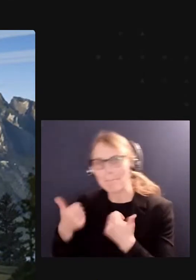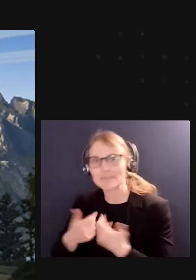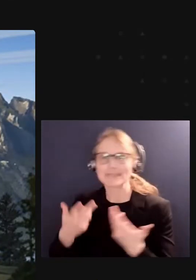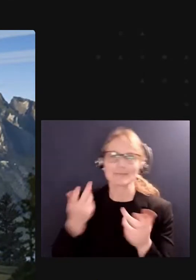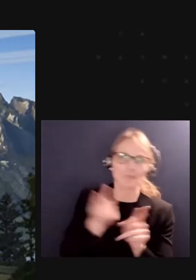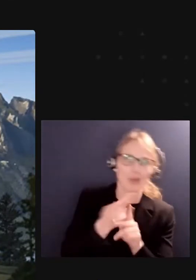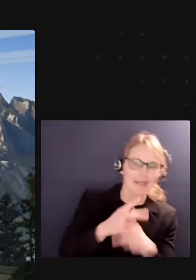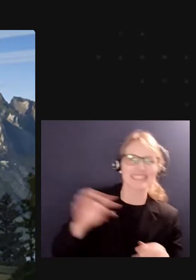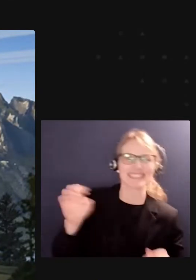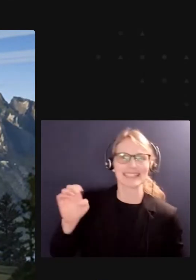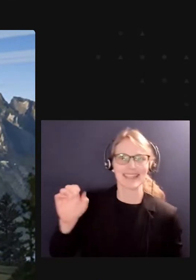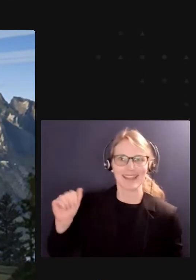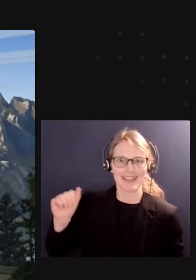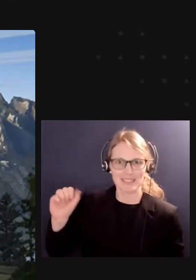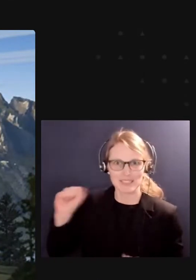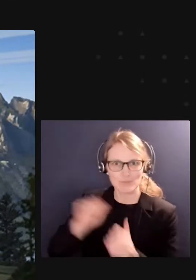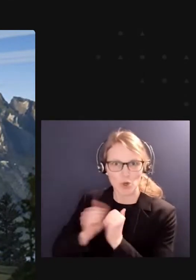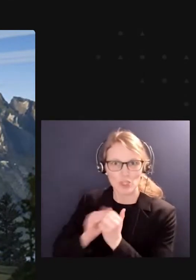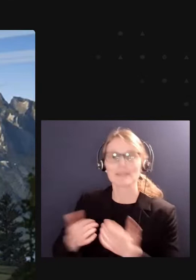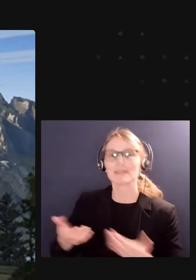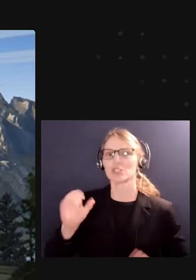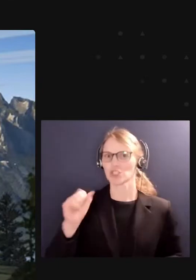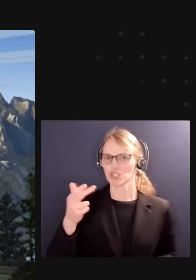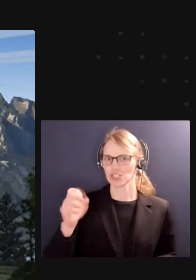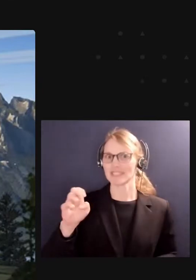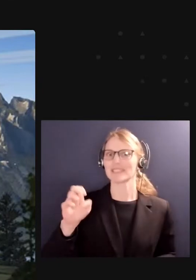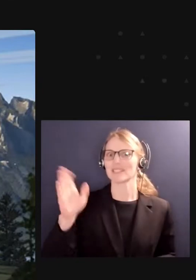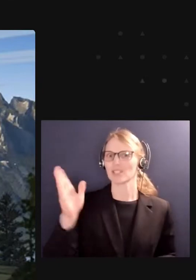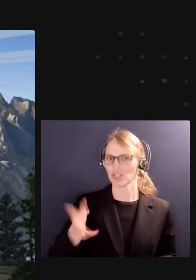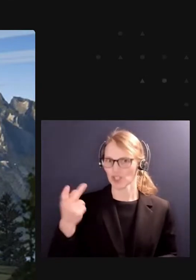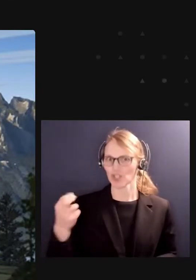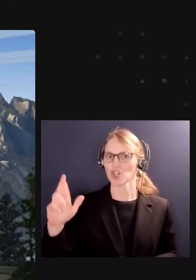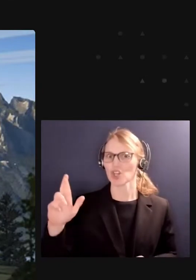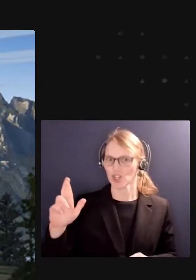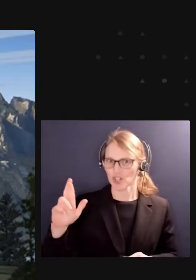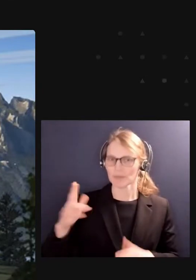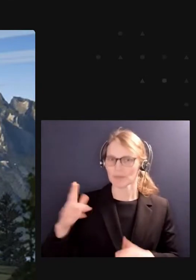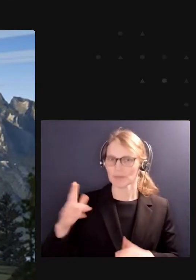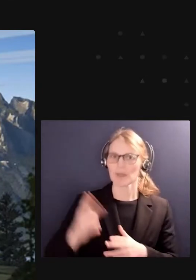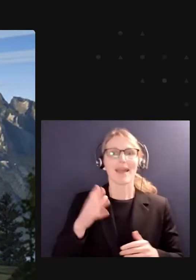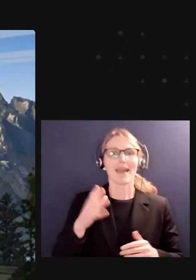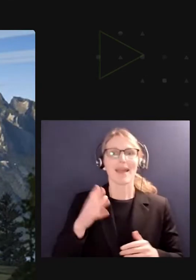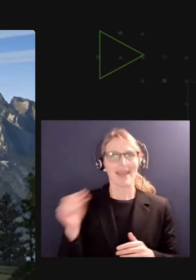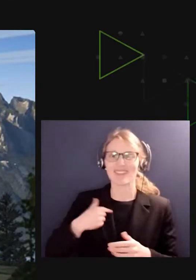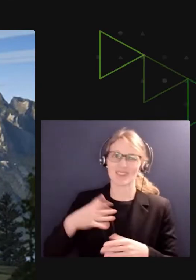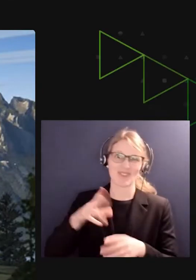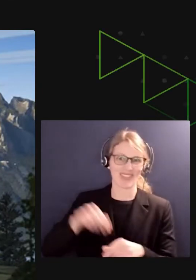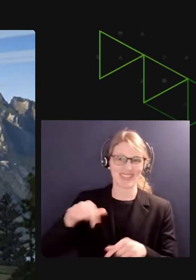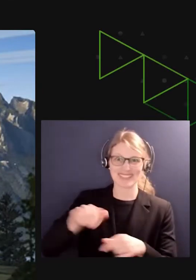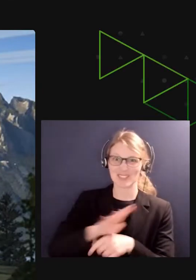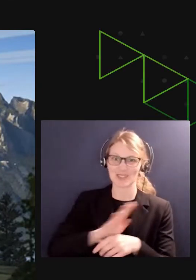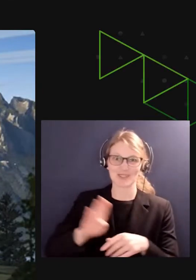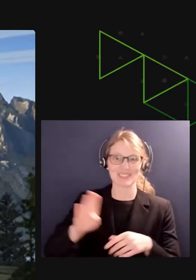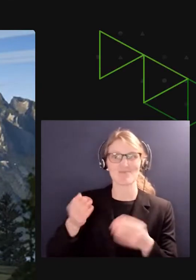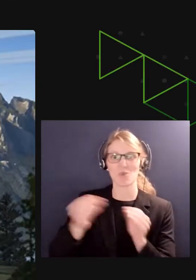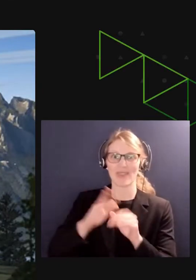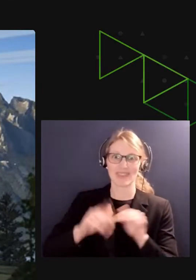I use she/her pronouns, and I've been in the industry for over 28 years, and it's really great to be here today.